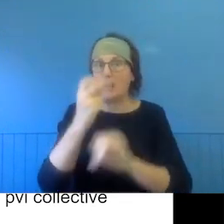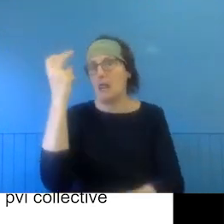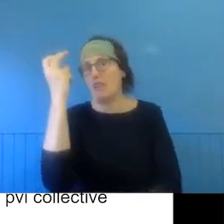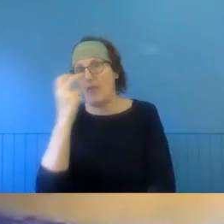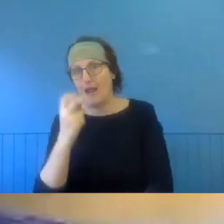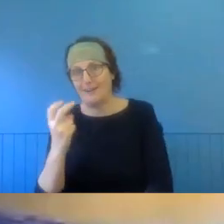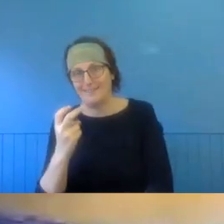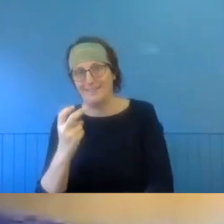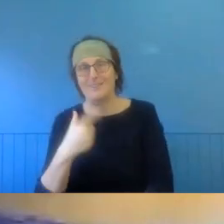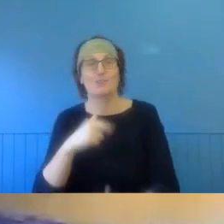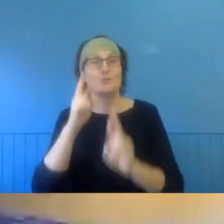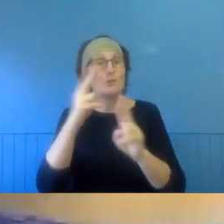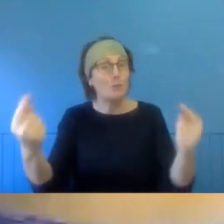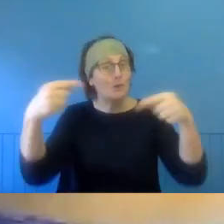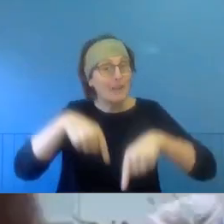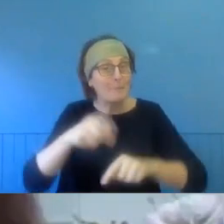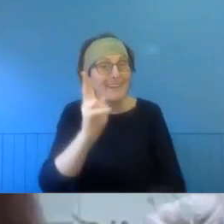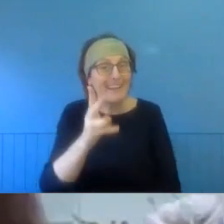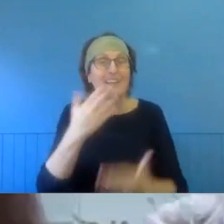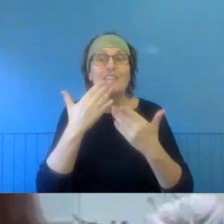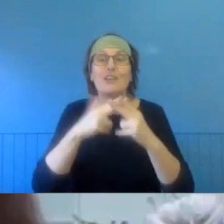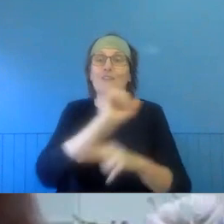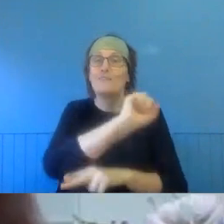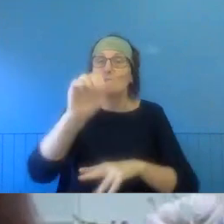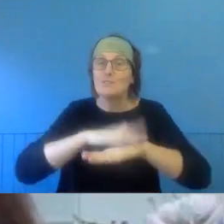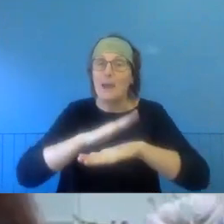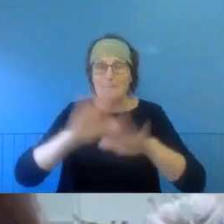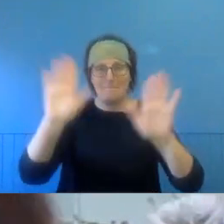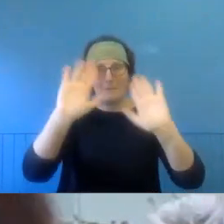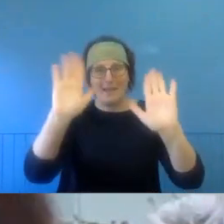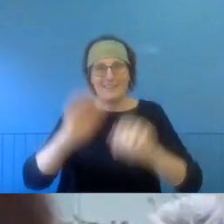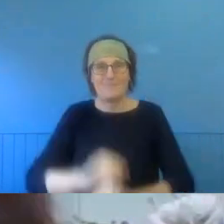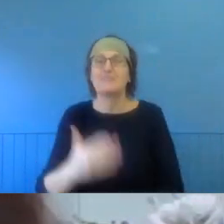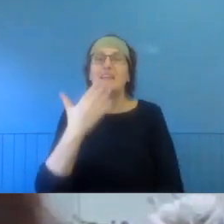Thank you for your time. >> TERRI JANKE: Thank you very much